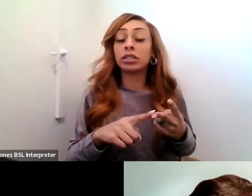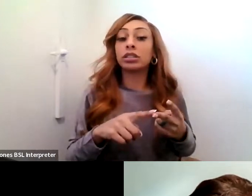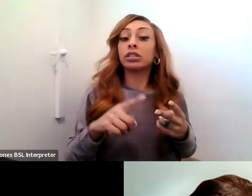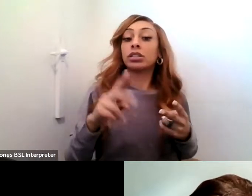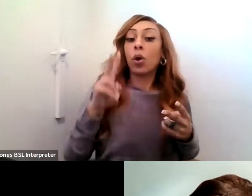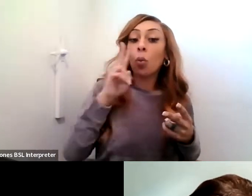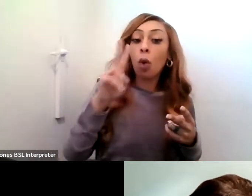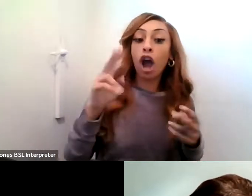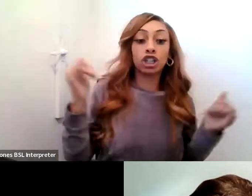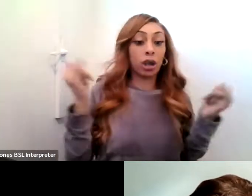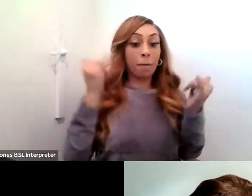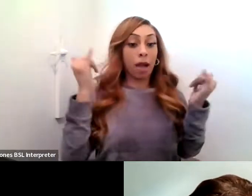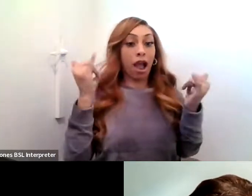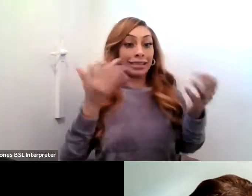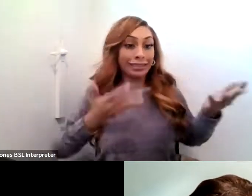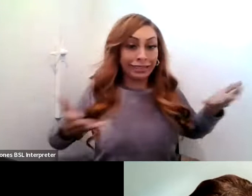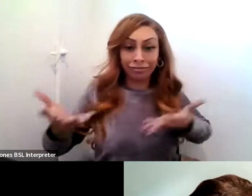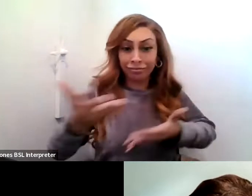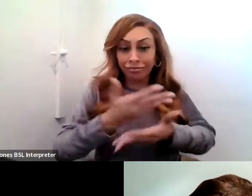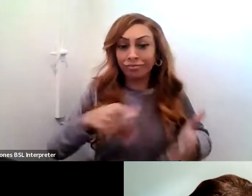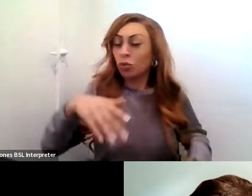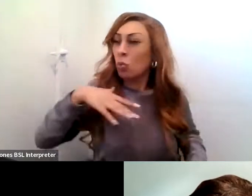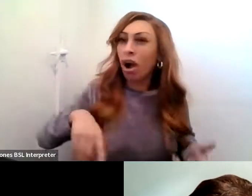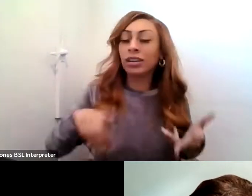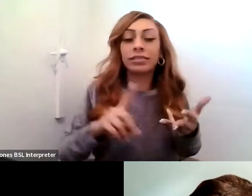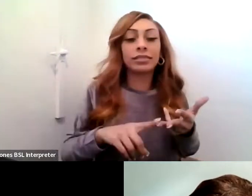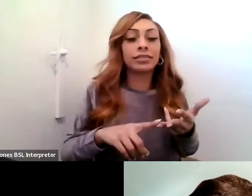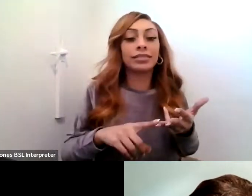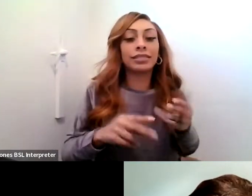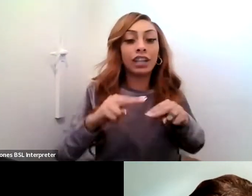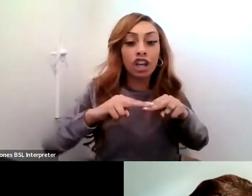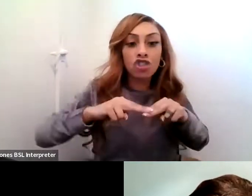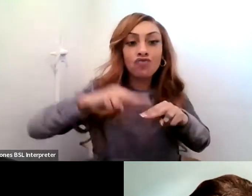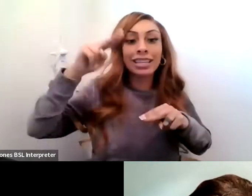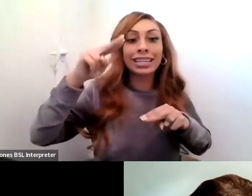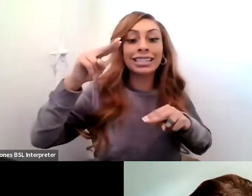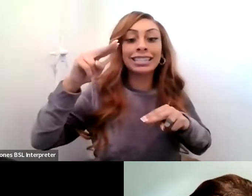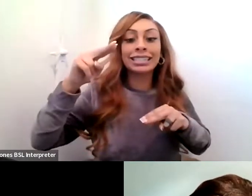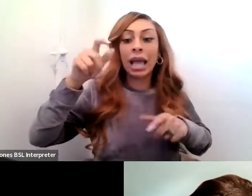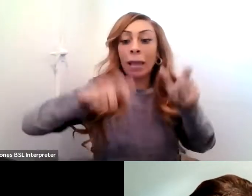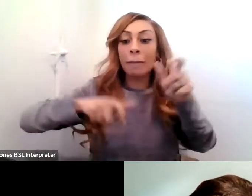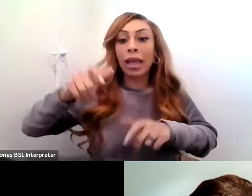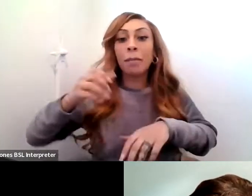with post-show discussion? Do we want to increase the time people have to watch the show